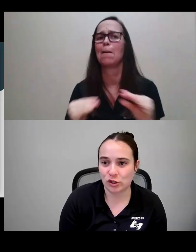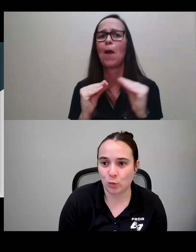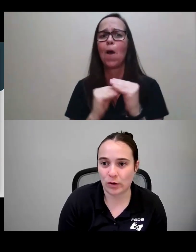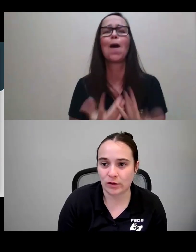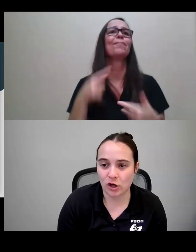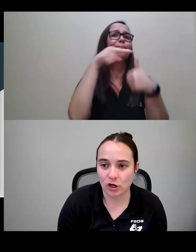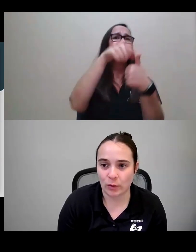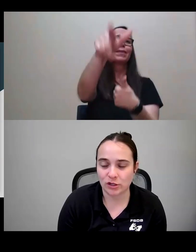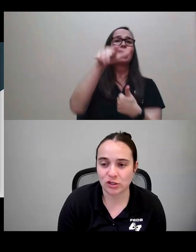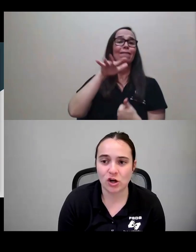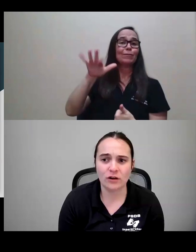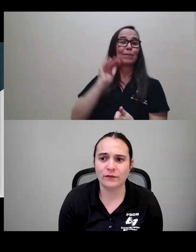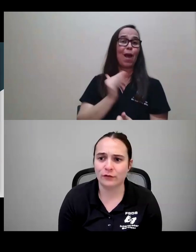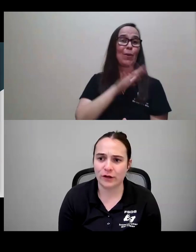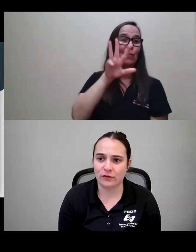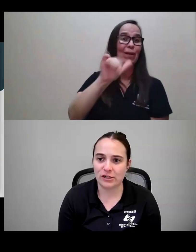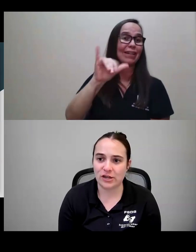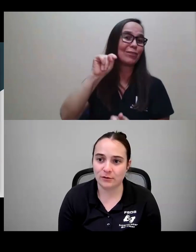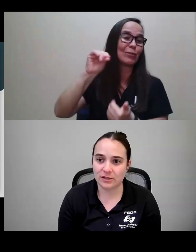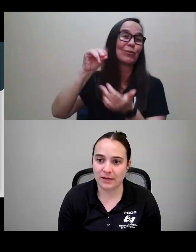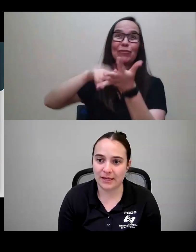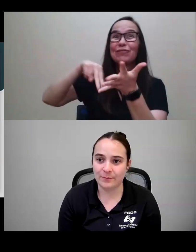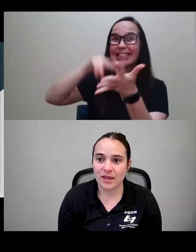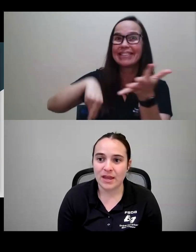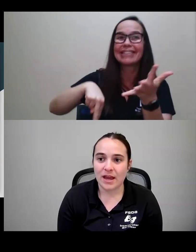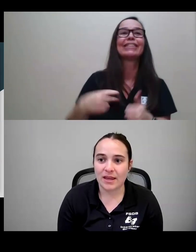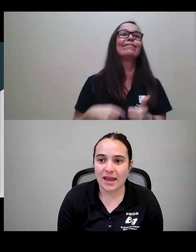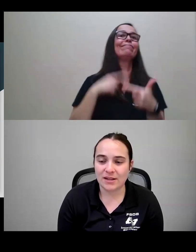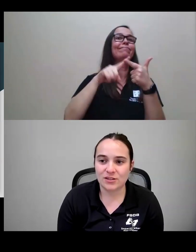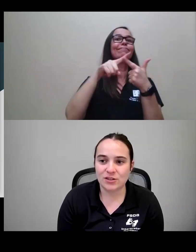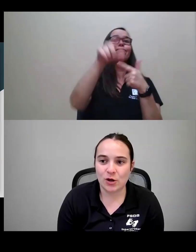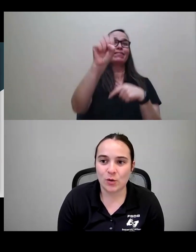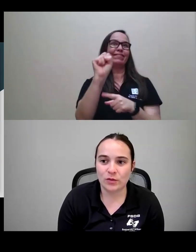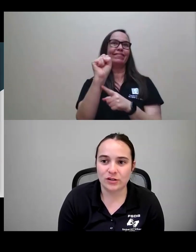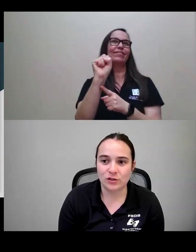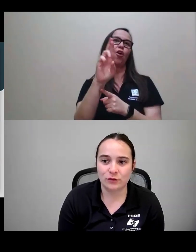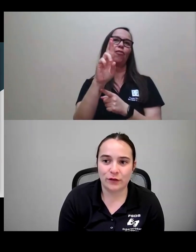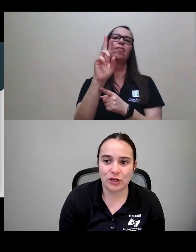aren't sure where to look or where to start, feel free to reach out to me again. So, there's also